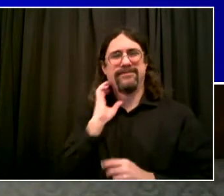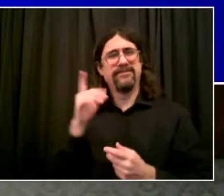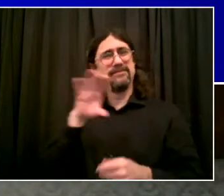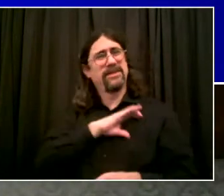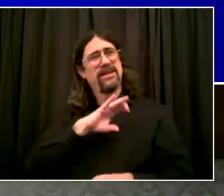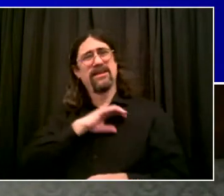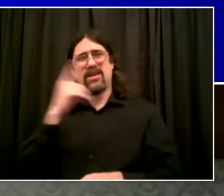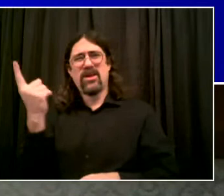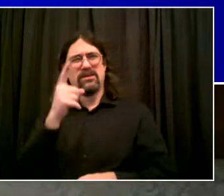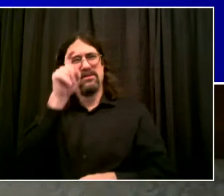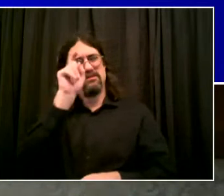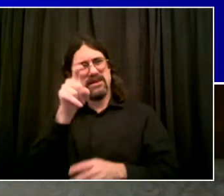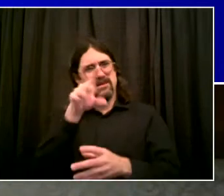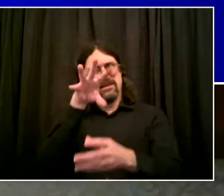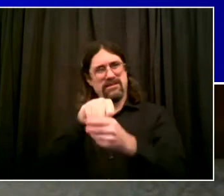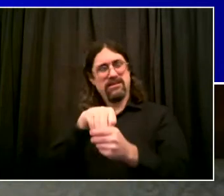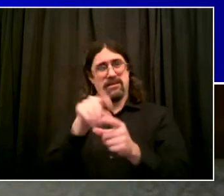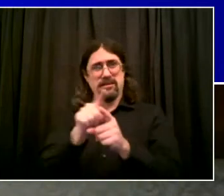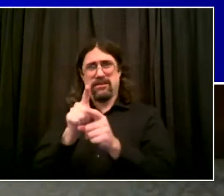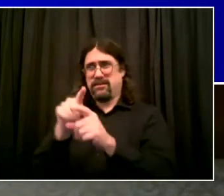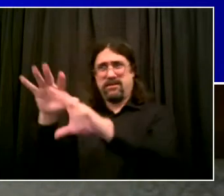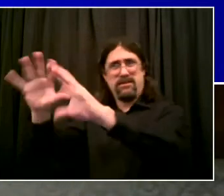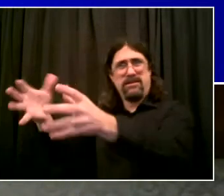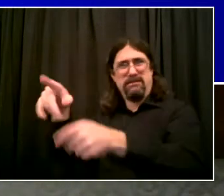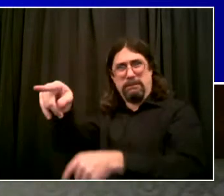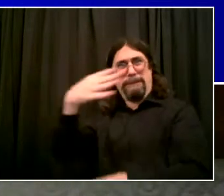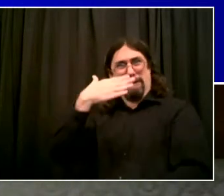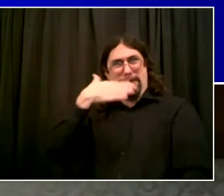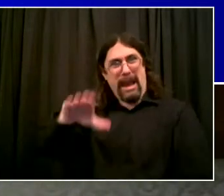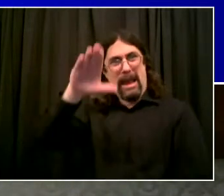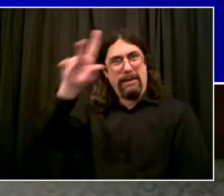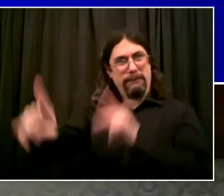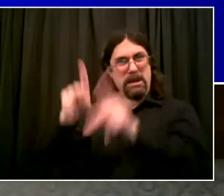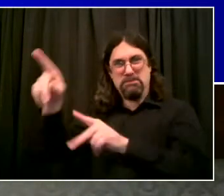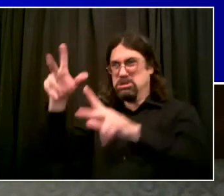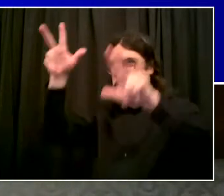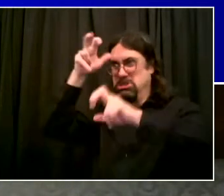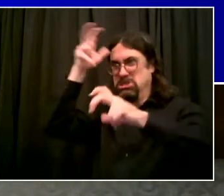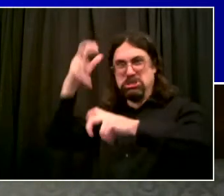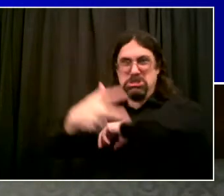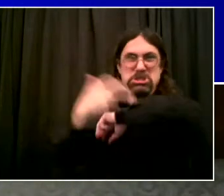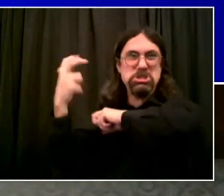BAD GUYS WHILE PROTECTING EVERYONE ELSE'S CIVIL RIGHTS. SO I COMMEND TO YOU TODAY, NYC MAYOR BILL DE